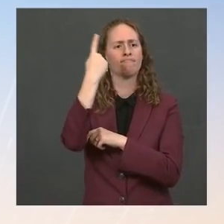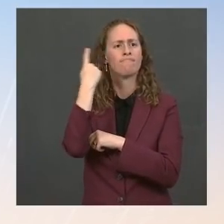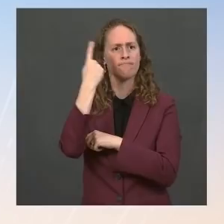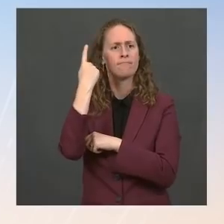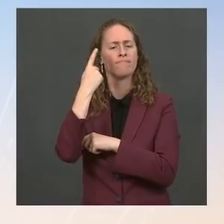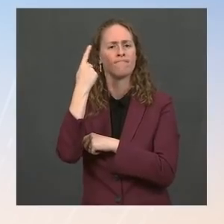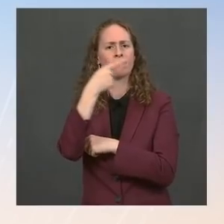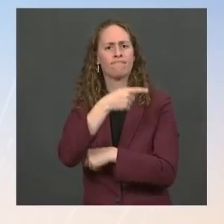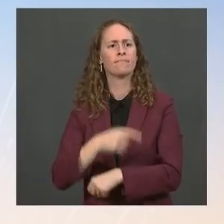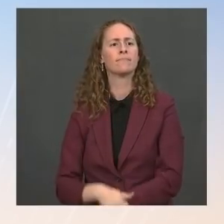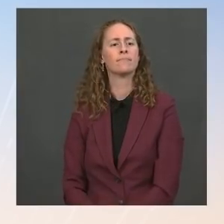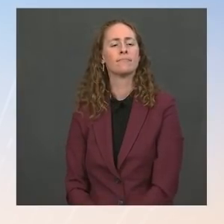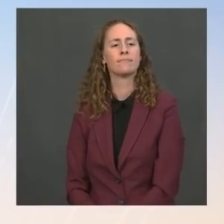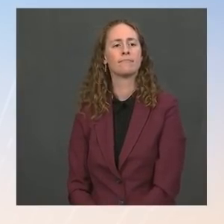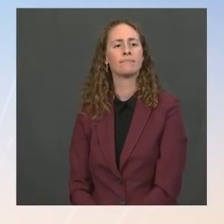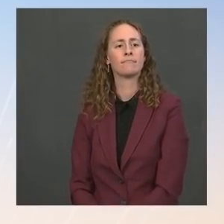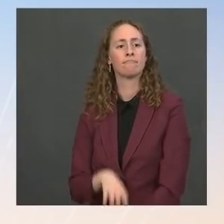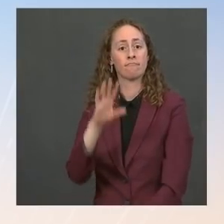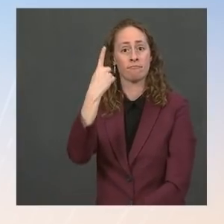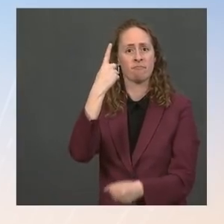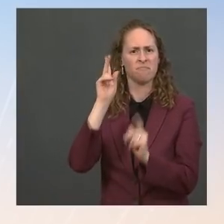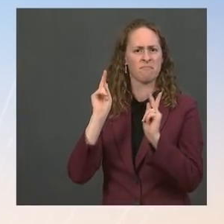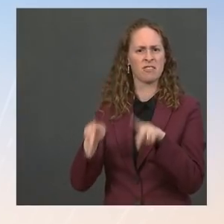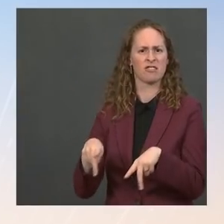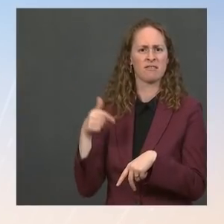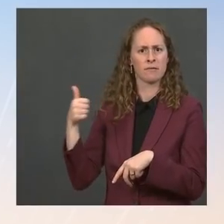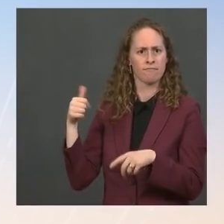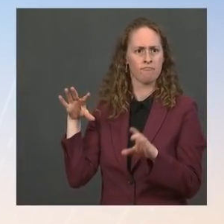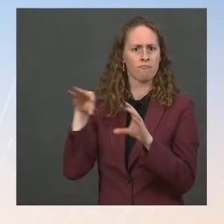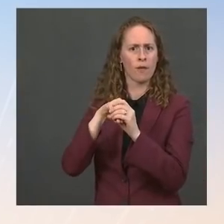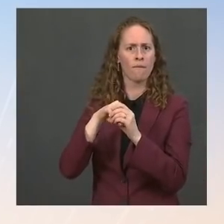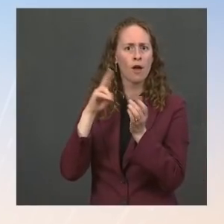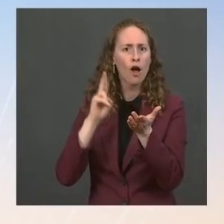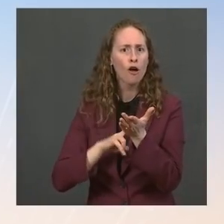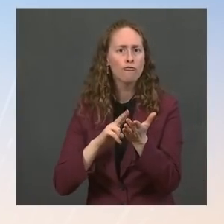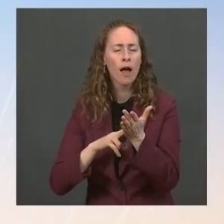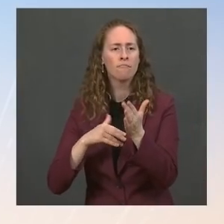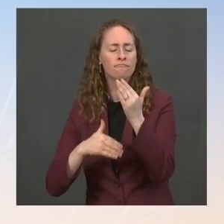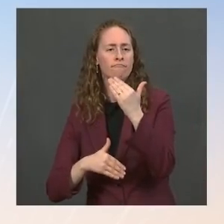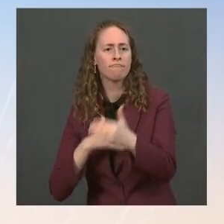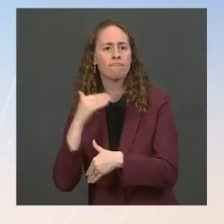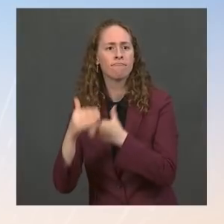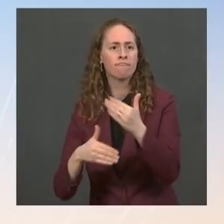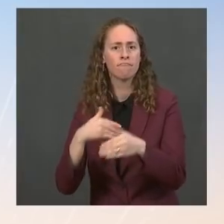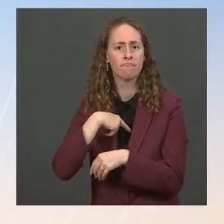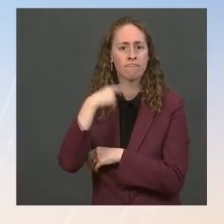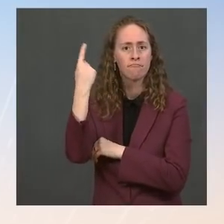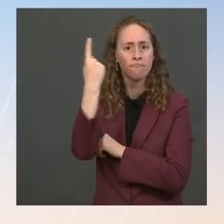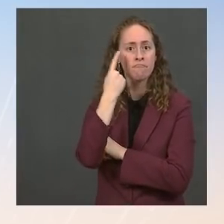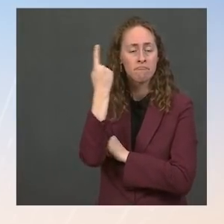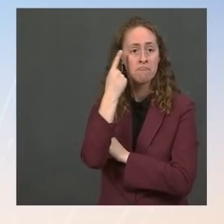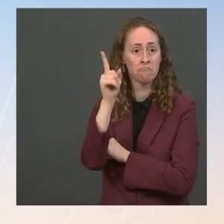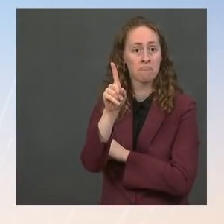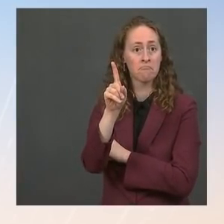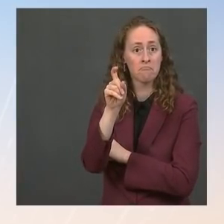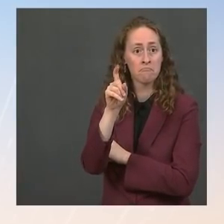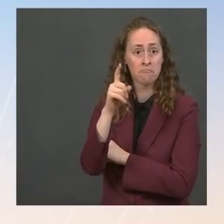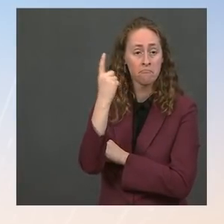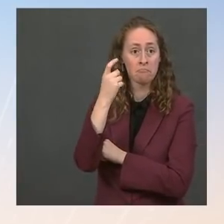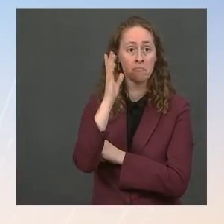Headquarters down the street are not far from here. Are they going to be carried over to the new U.S.-U.K. deal? Do you know? Are they going to be involved in that?